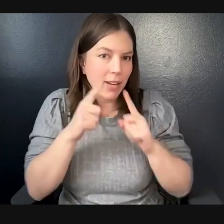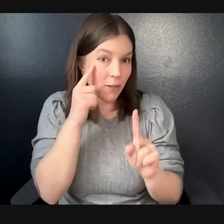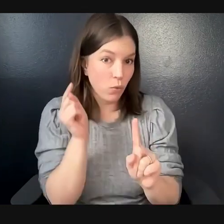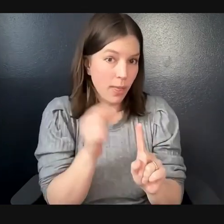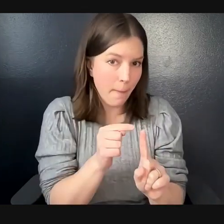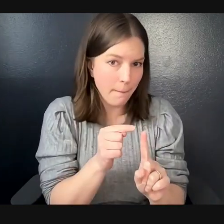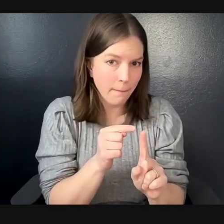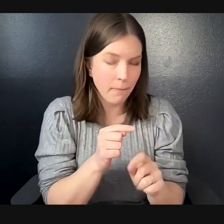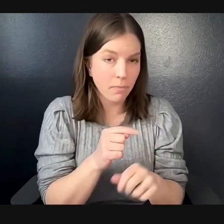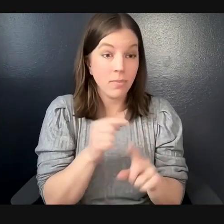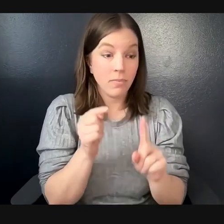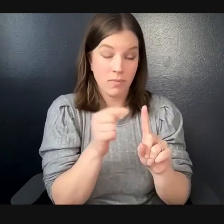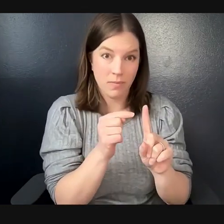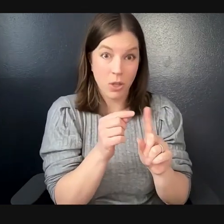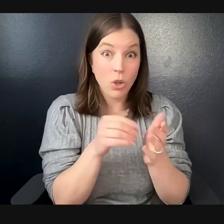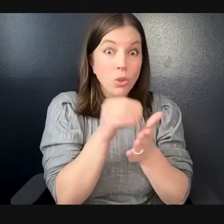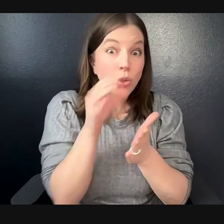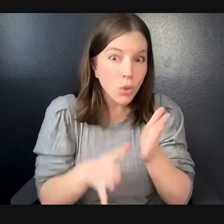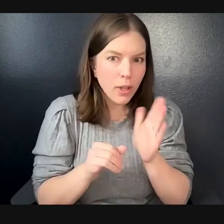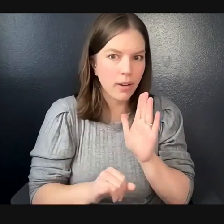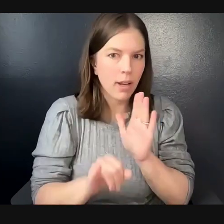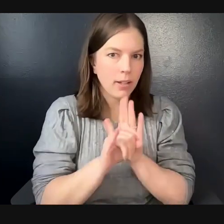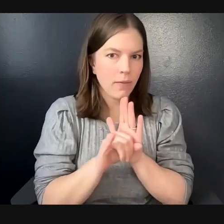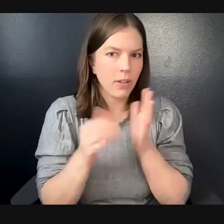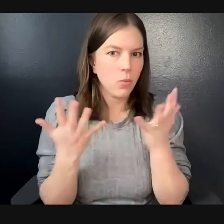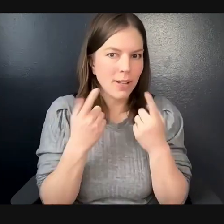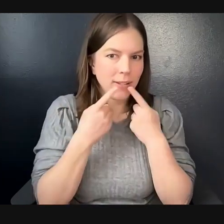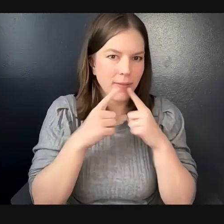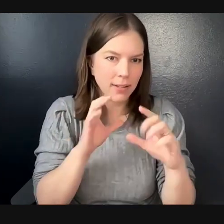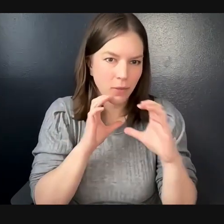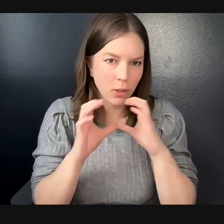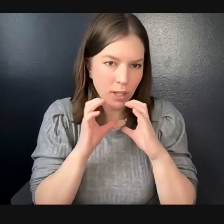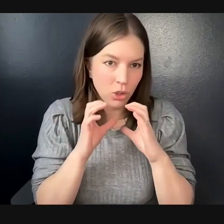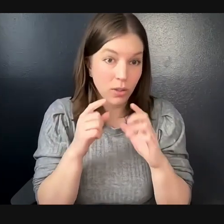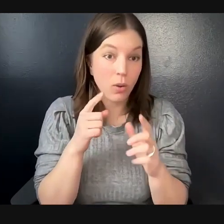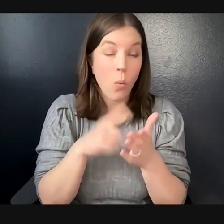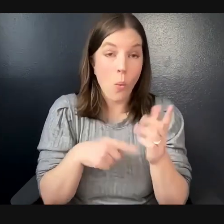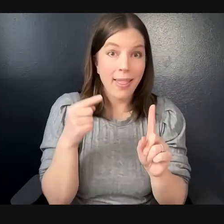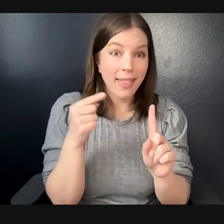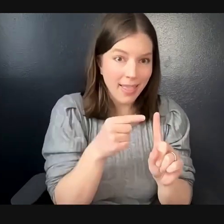and knows is effective for them. The student is the one who identifies the effective accommodation in order